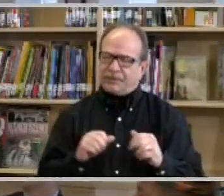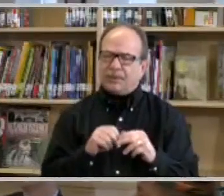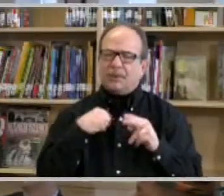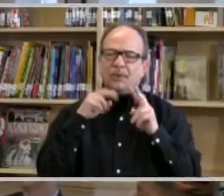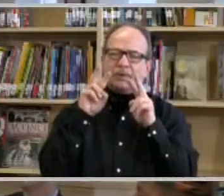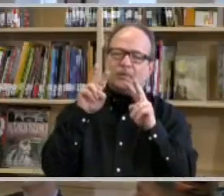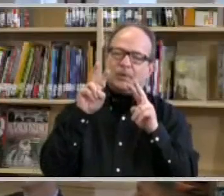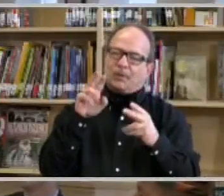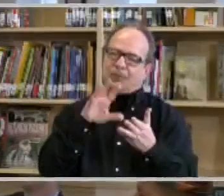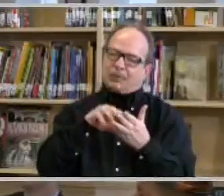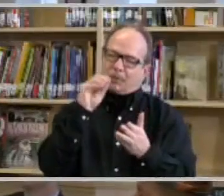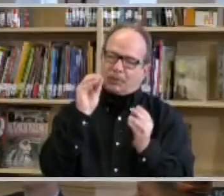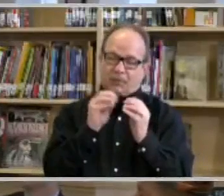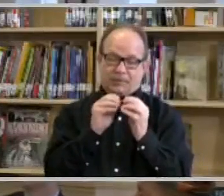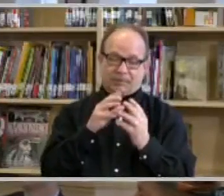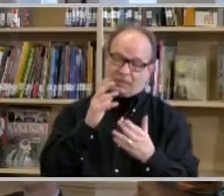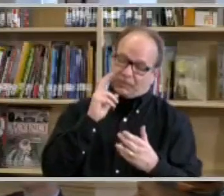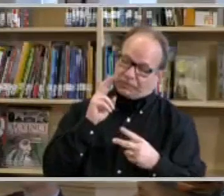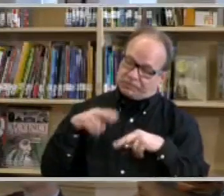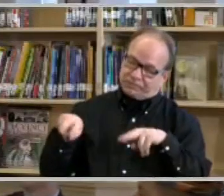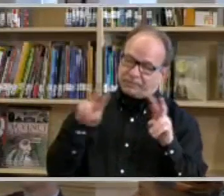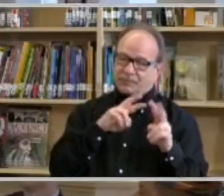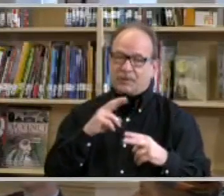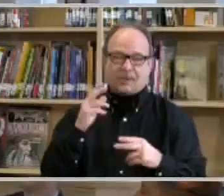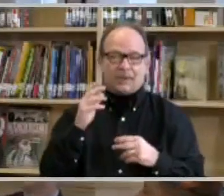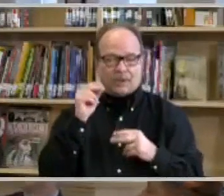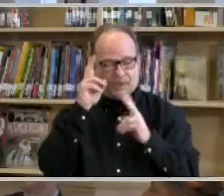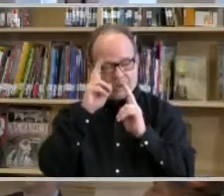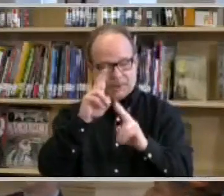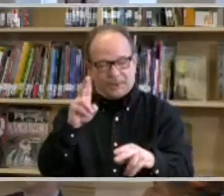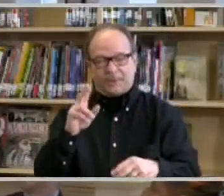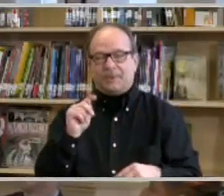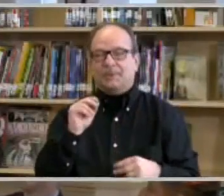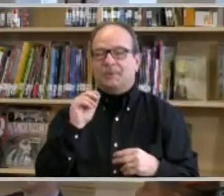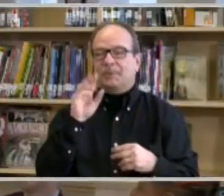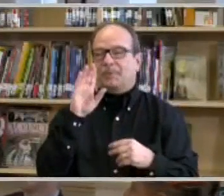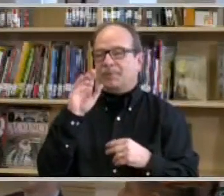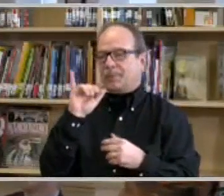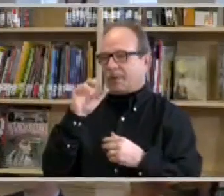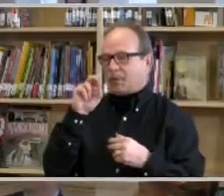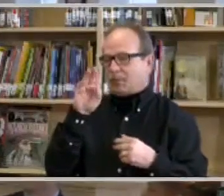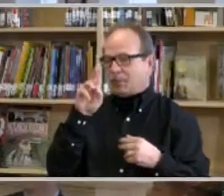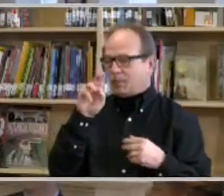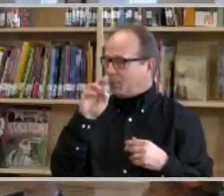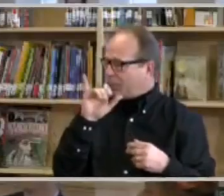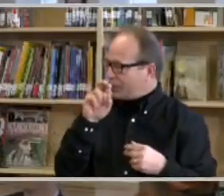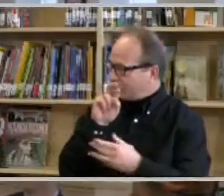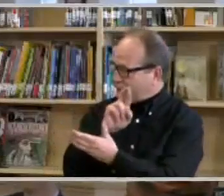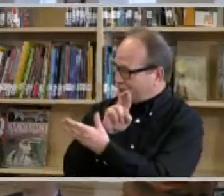I LOOK FORWARD TO LEARNING ABOUT A LOT TODAY.